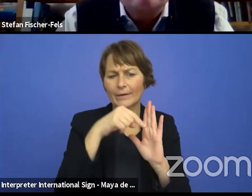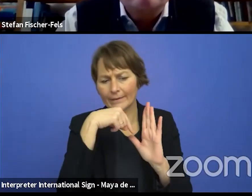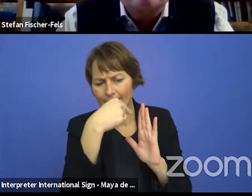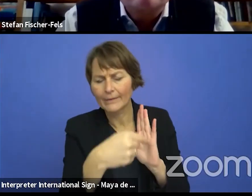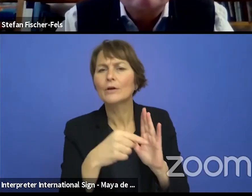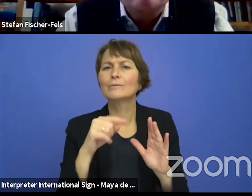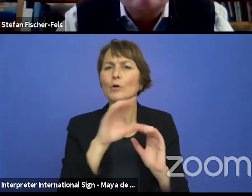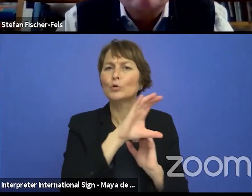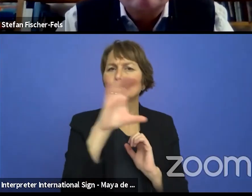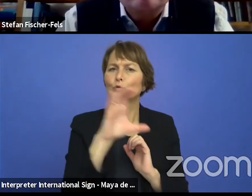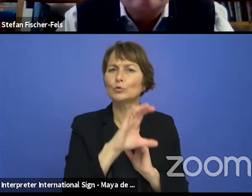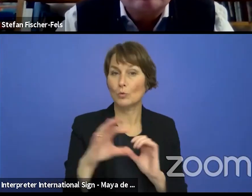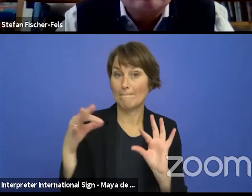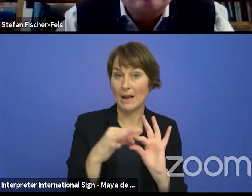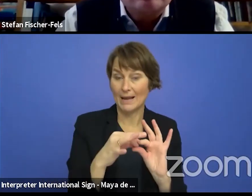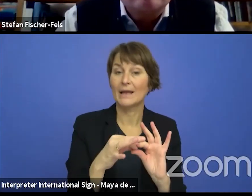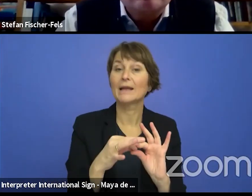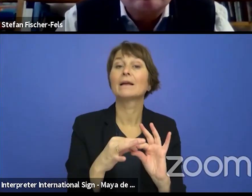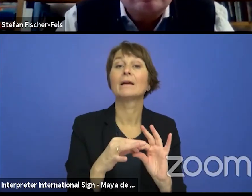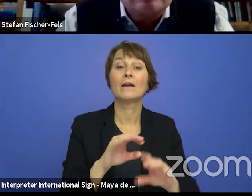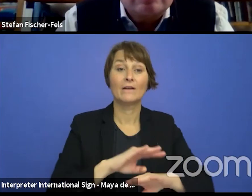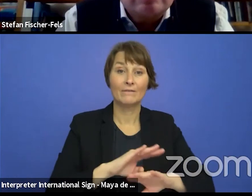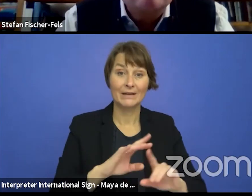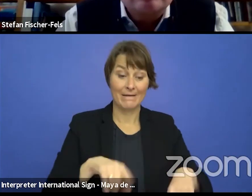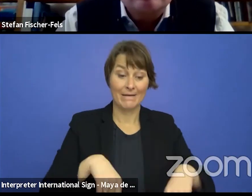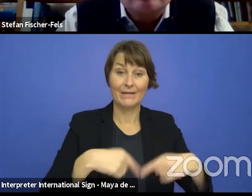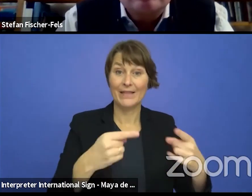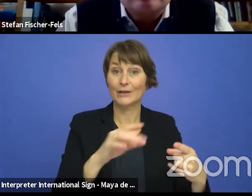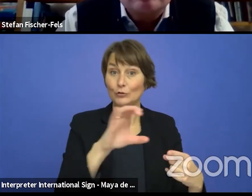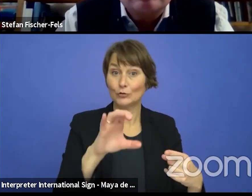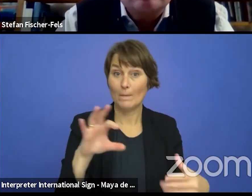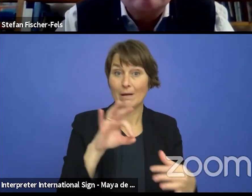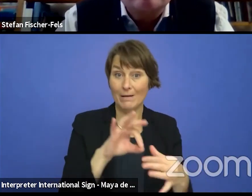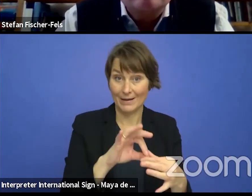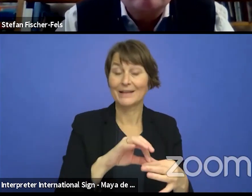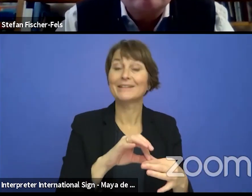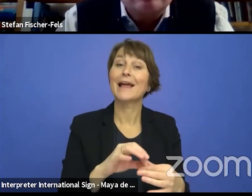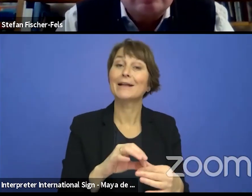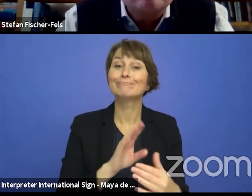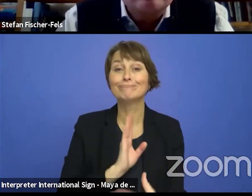closes please go to the auditorium for the next zoom meeting link and join us there after a very